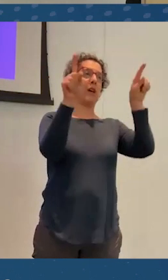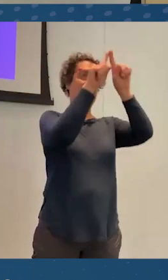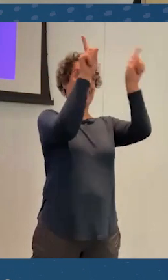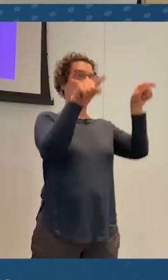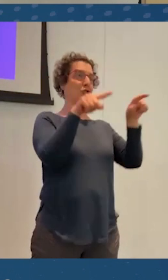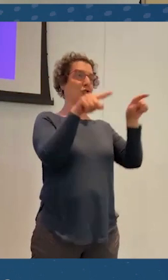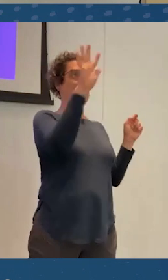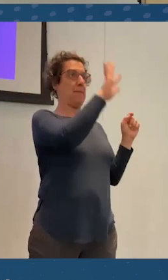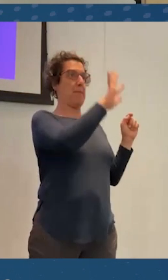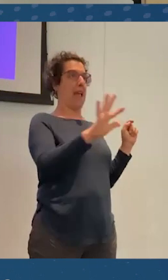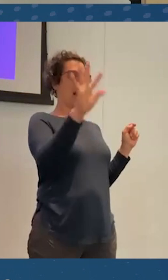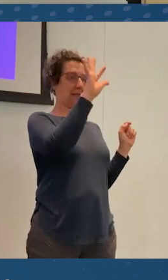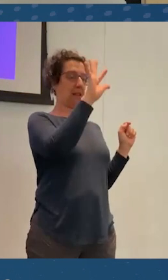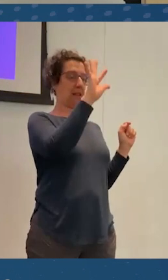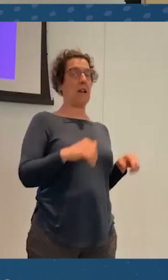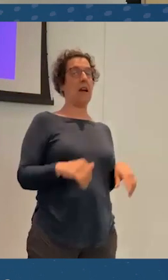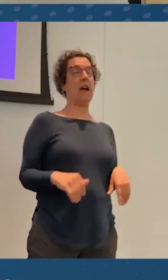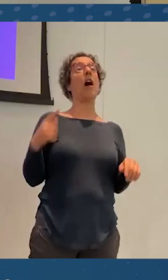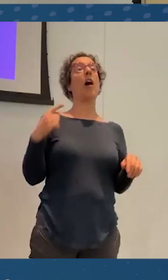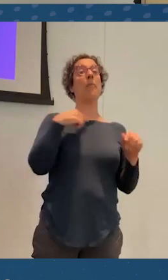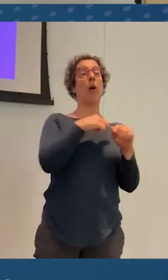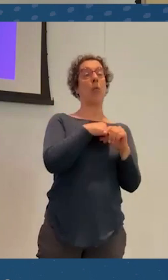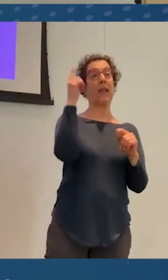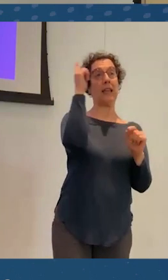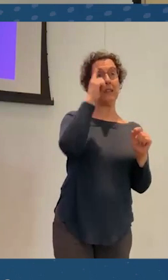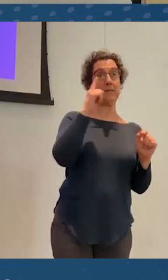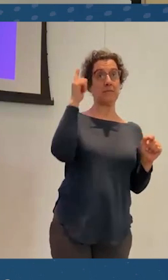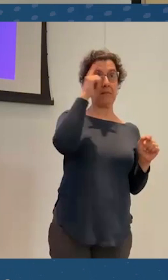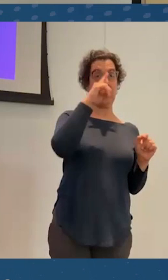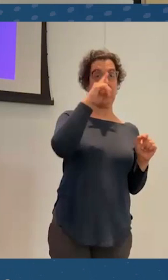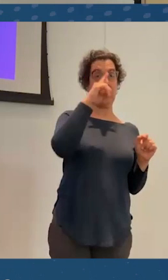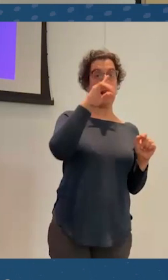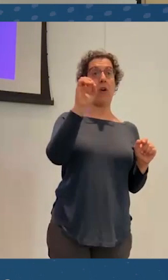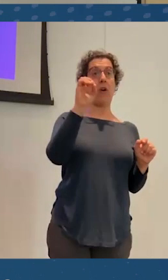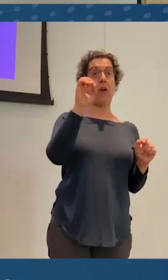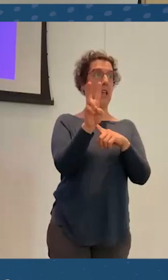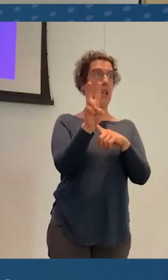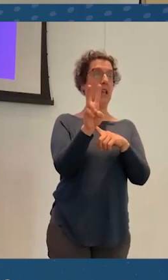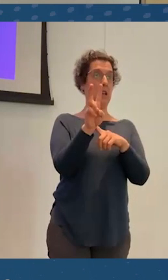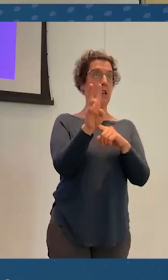but we do take into account the FOV that you will have in the headset,